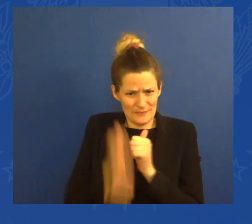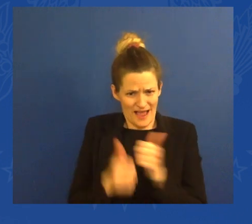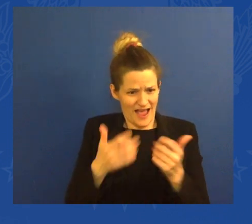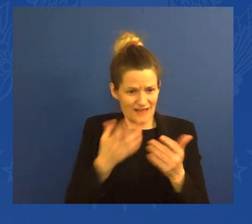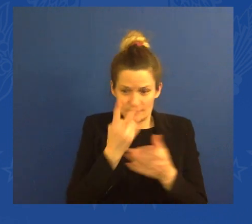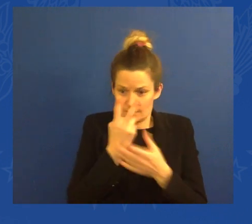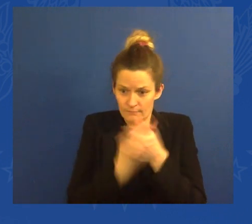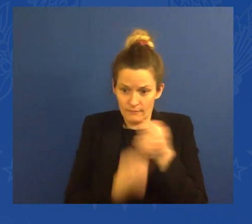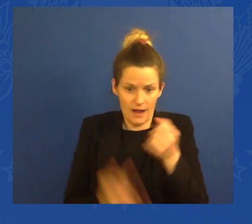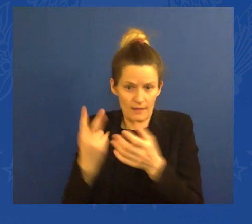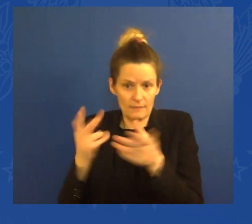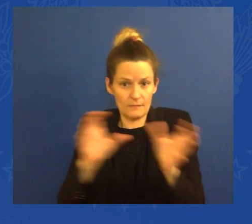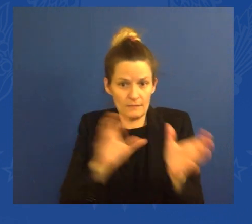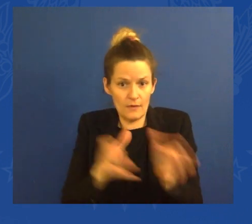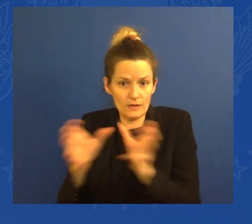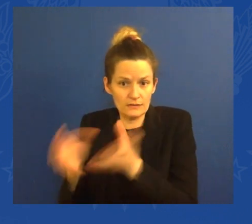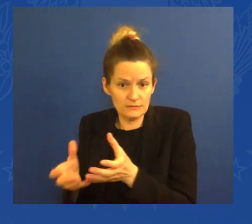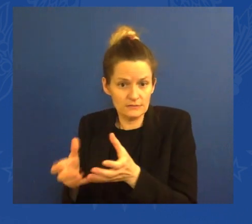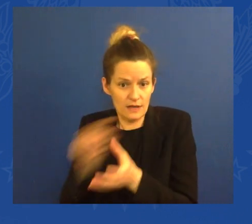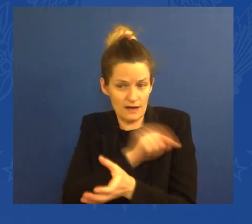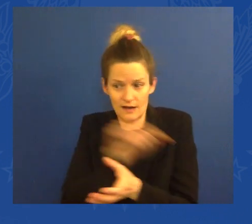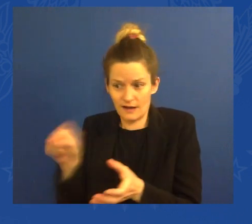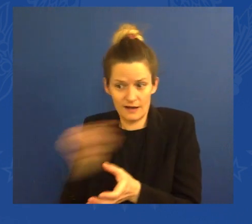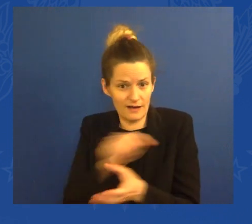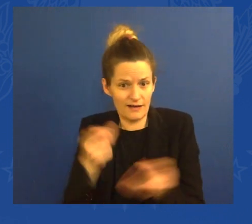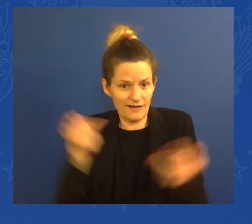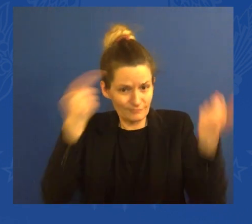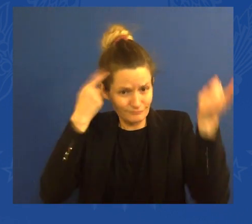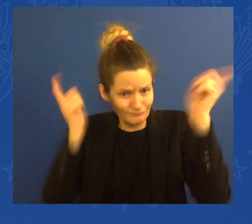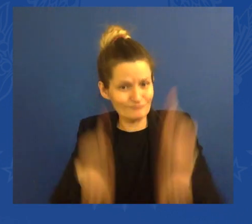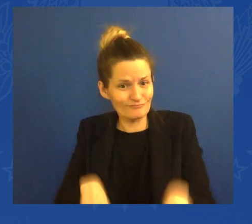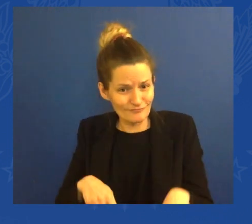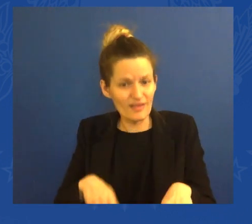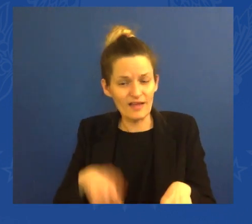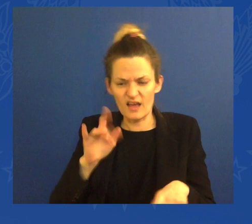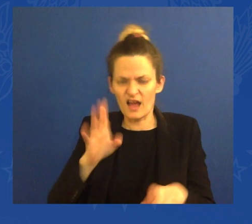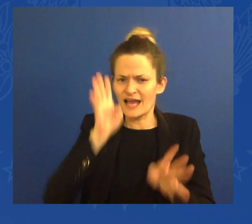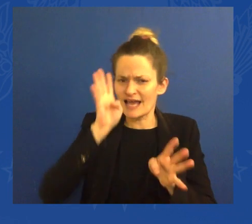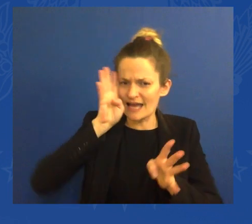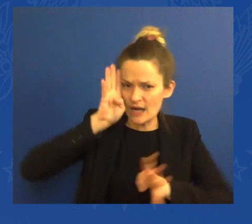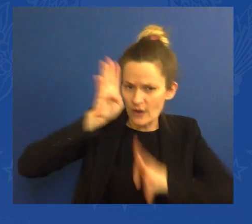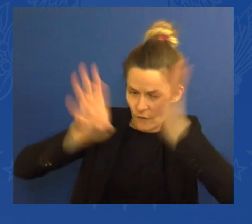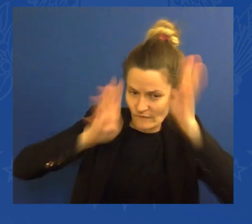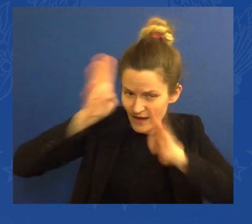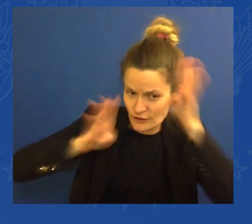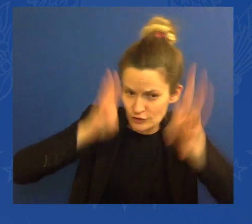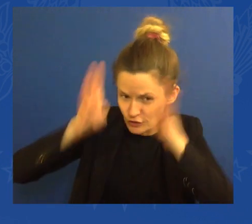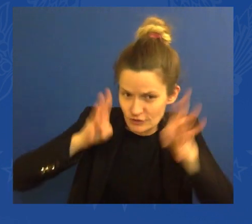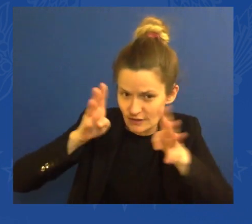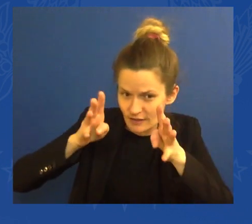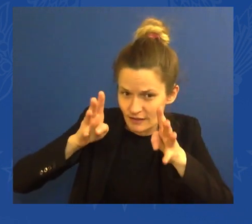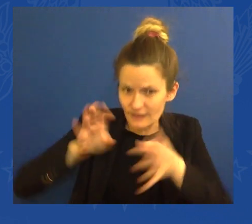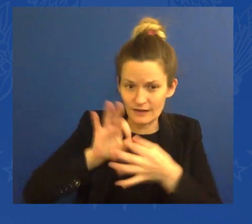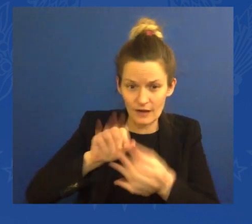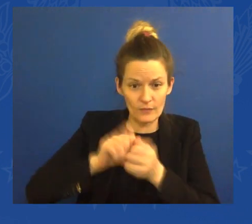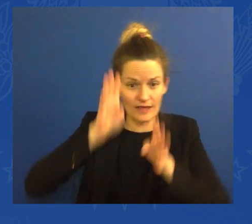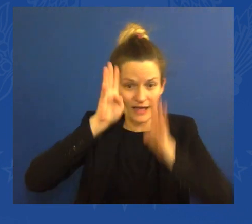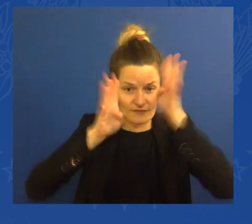from $20 billion to $100 billion. Intel alone -- alone.